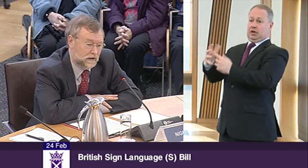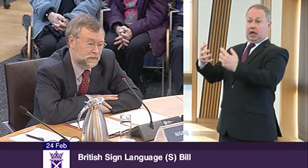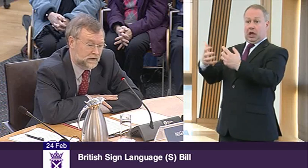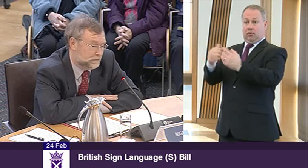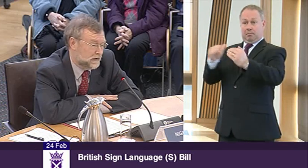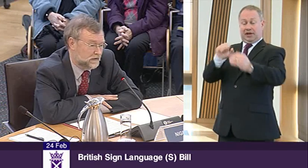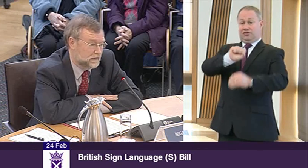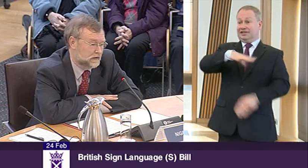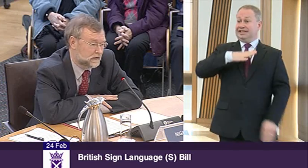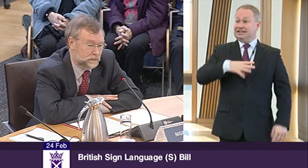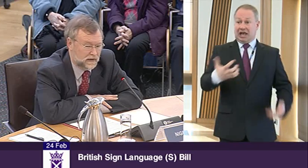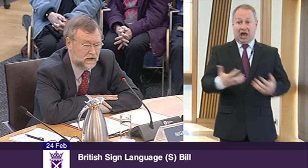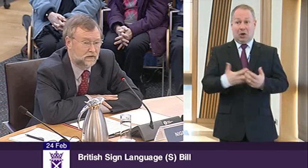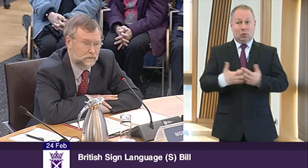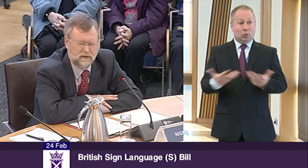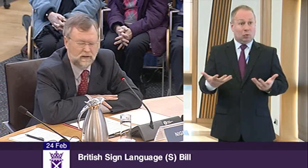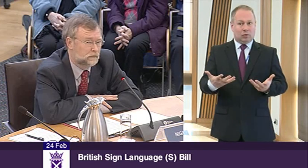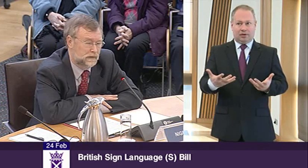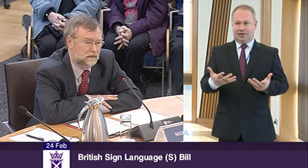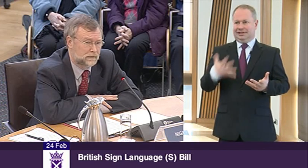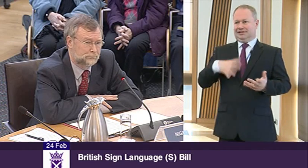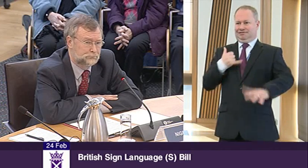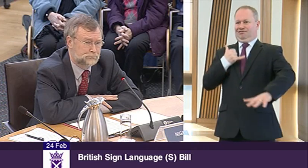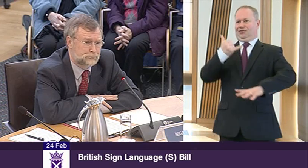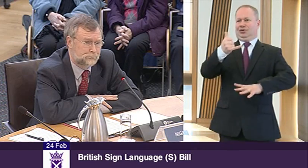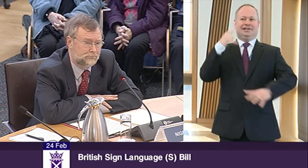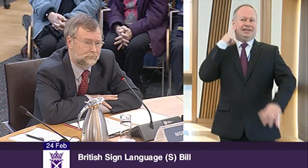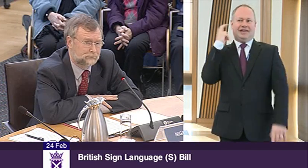Nigel Firth: By bringing up a deafblind communicator from the central belt.